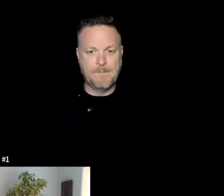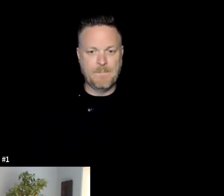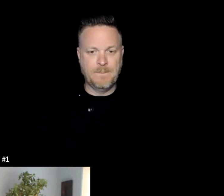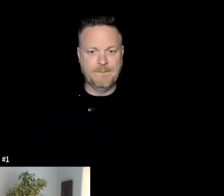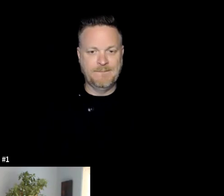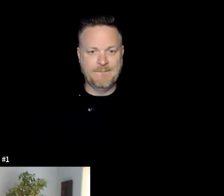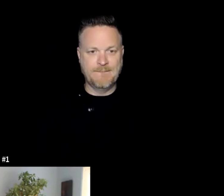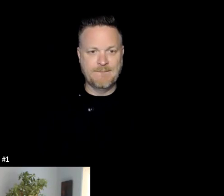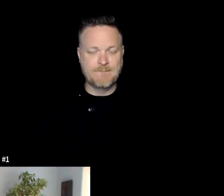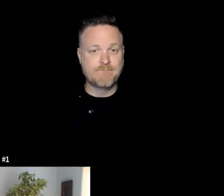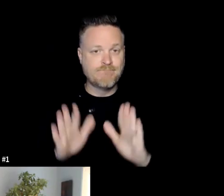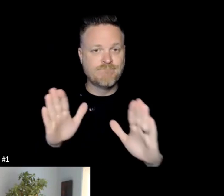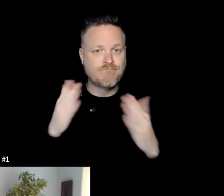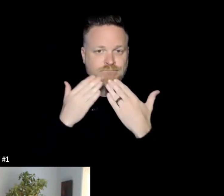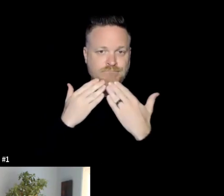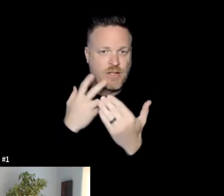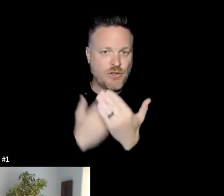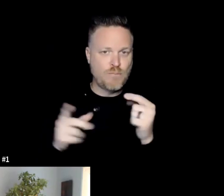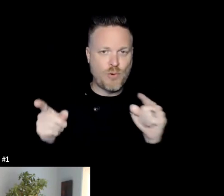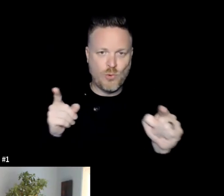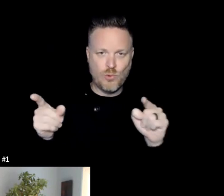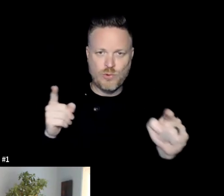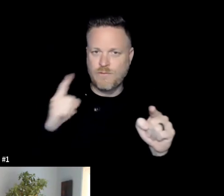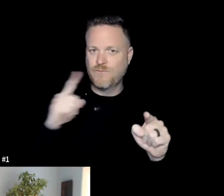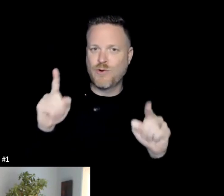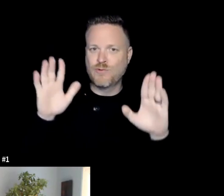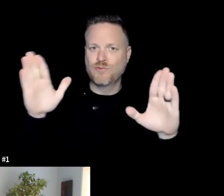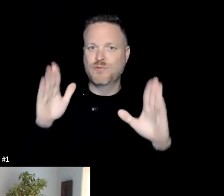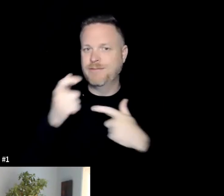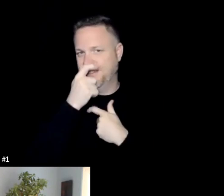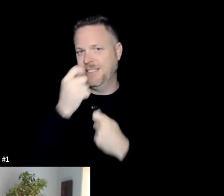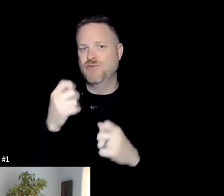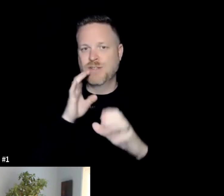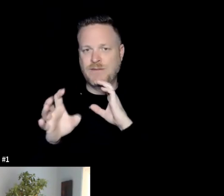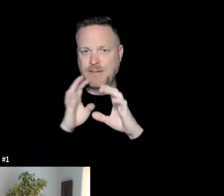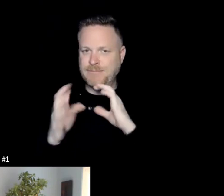Wonderful. Thank you, both, for such a spirited, interesting conversation. I think there is a lot